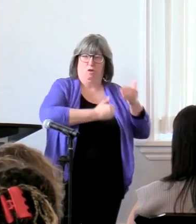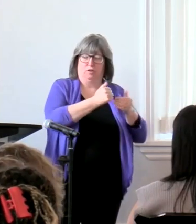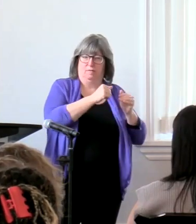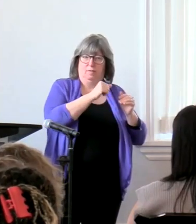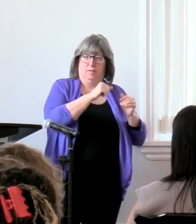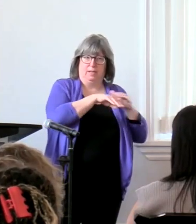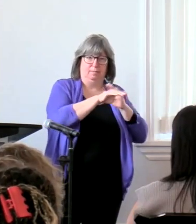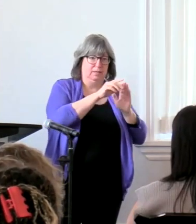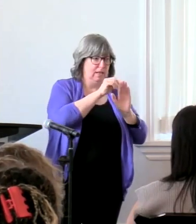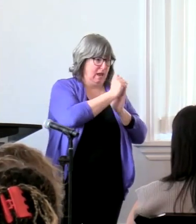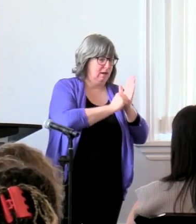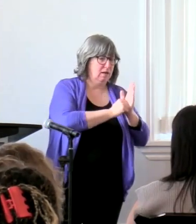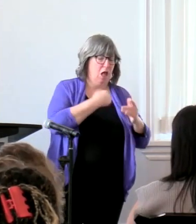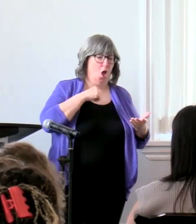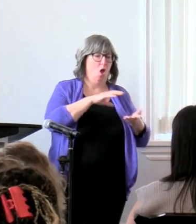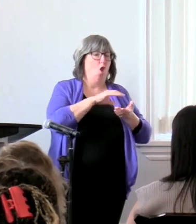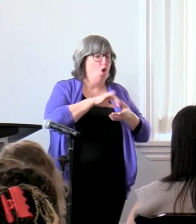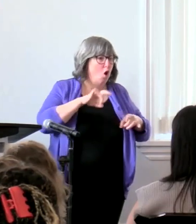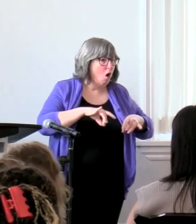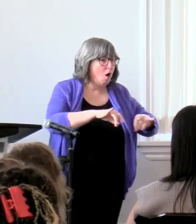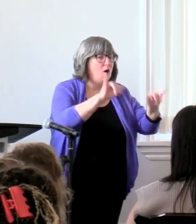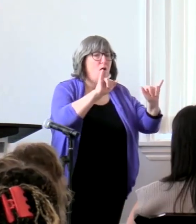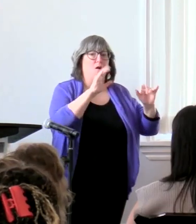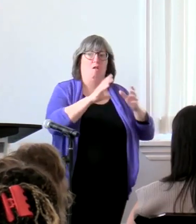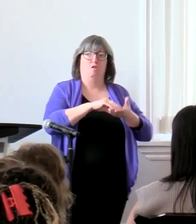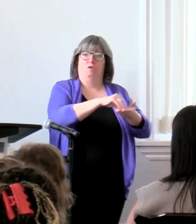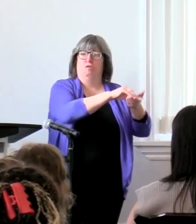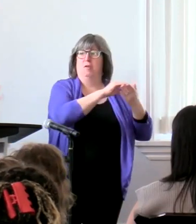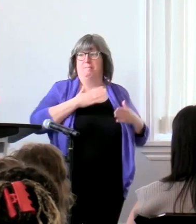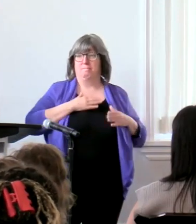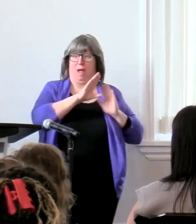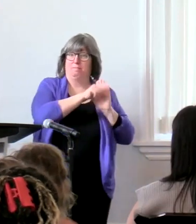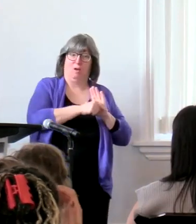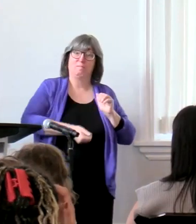Learned so much. And my background had been mostly with